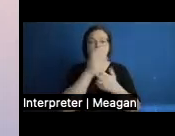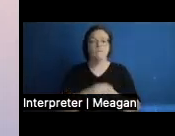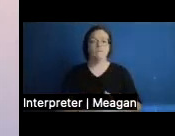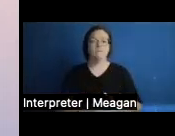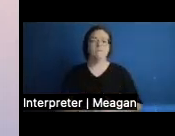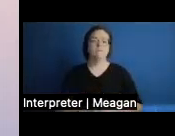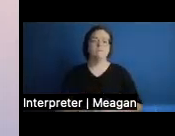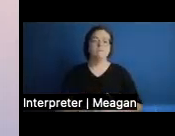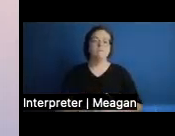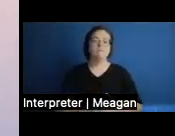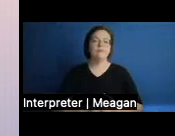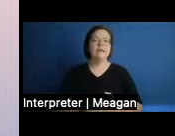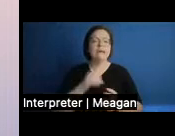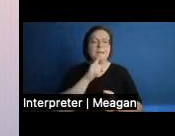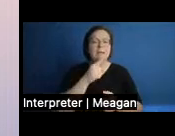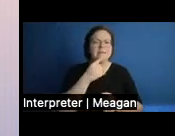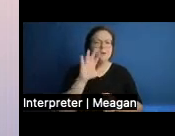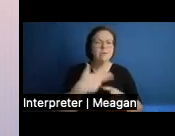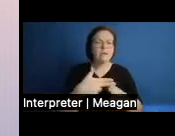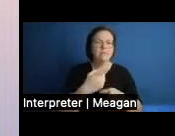Am I pronouncing your name correctly, by the way, I'm saying Skylar is that